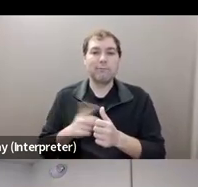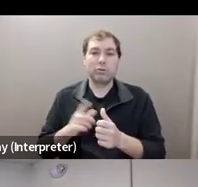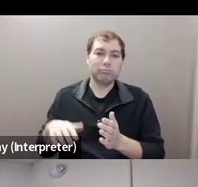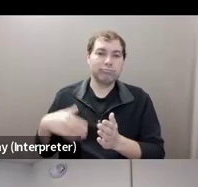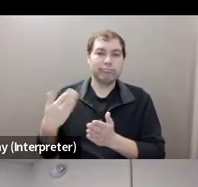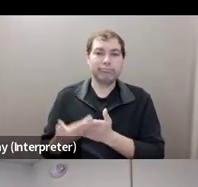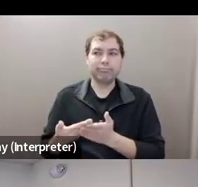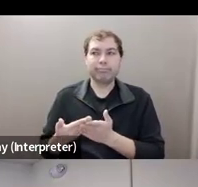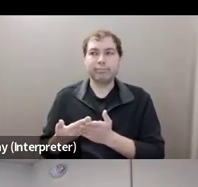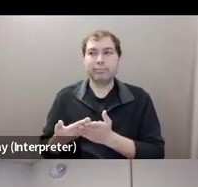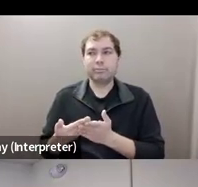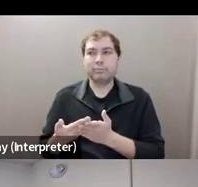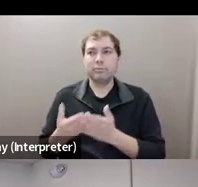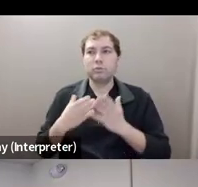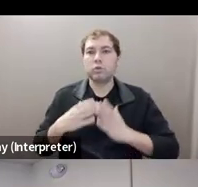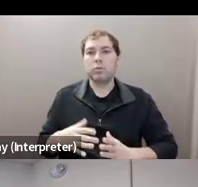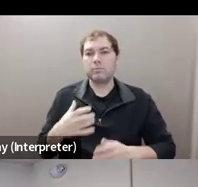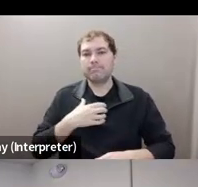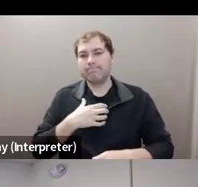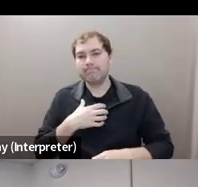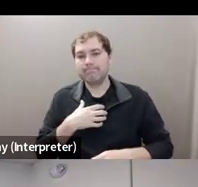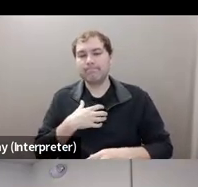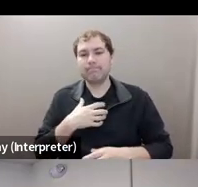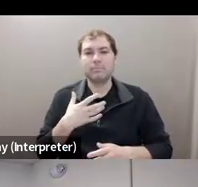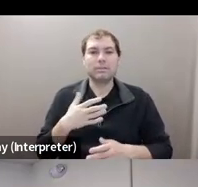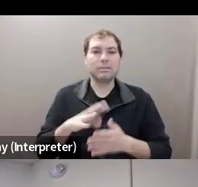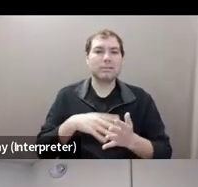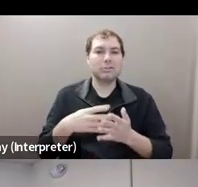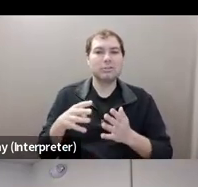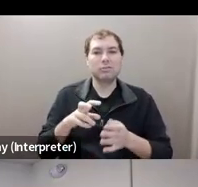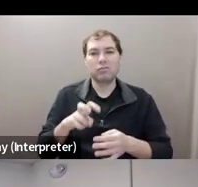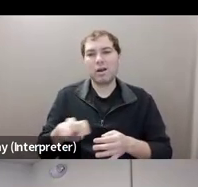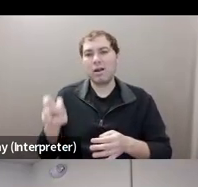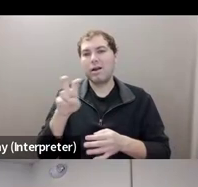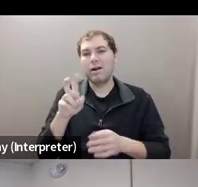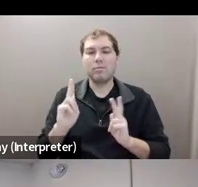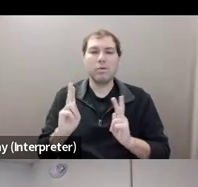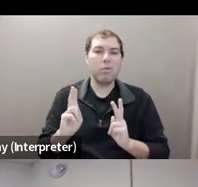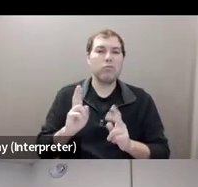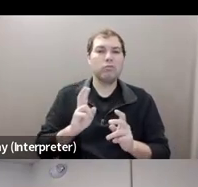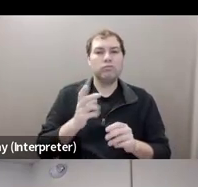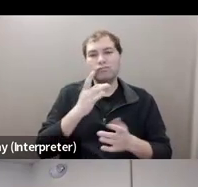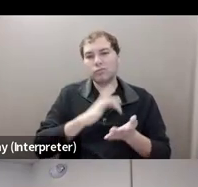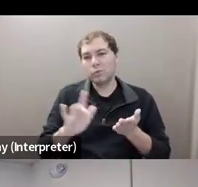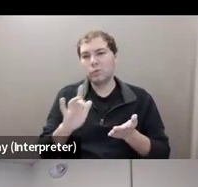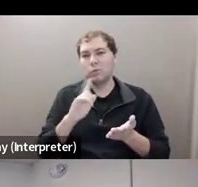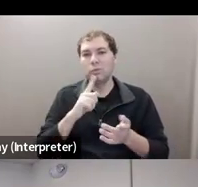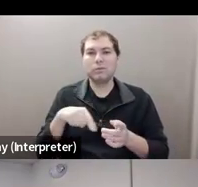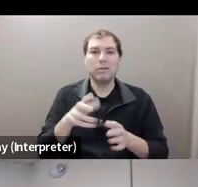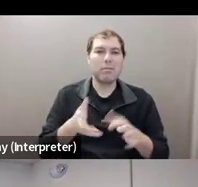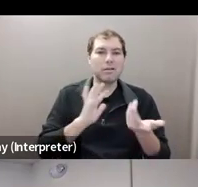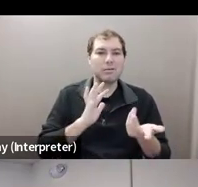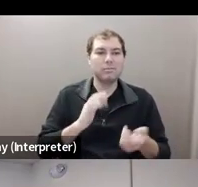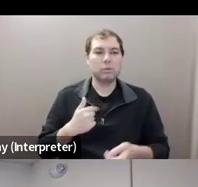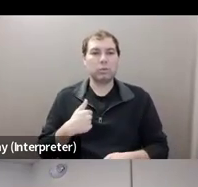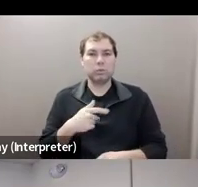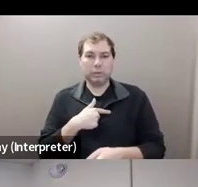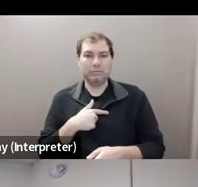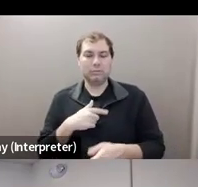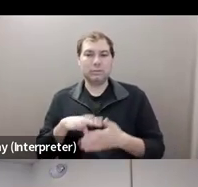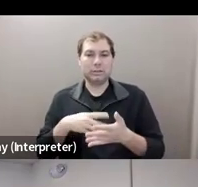Pam Davies: the consumers would complain. They're having trouble. Scheduling rides, and people are rude, or they mess it up. So we started scheduling the rides for them.